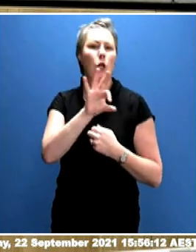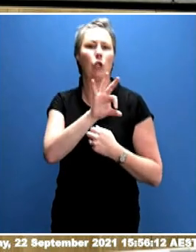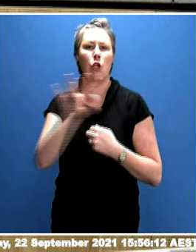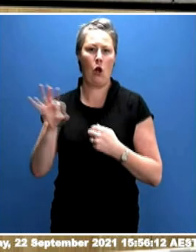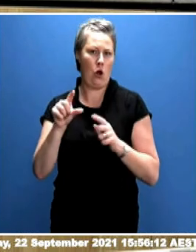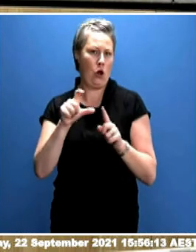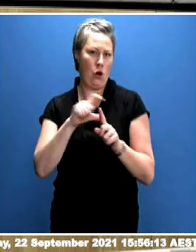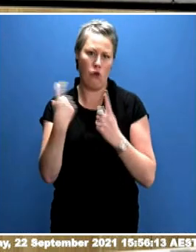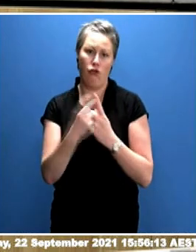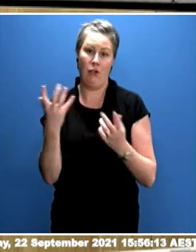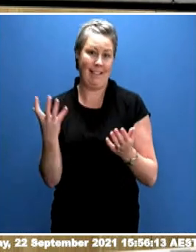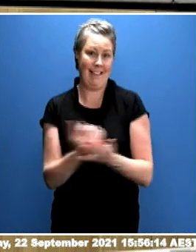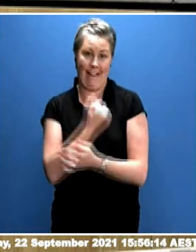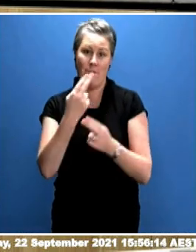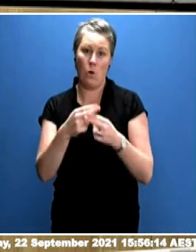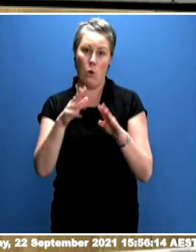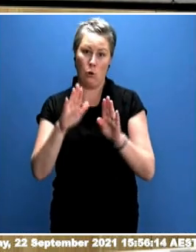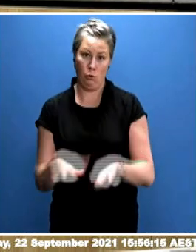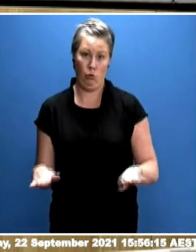for children in high levels of trauma,